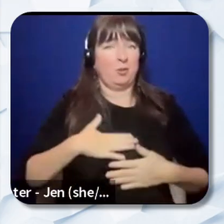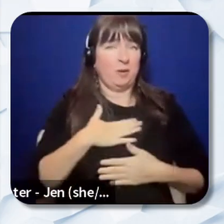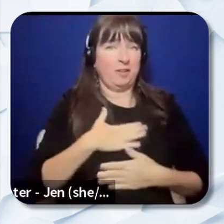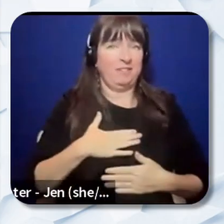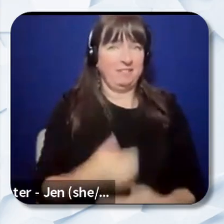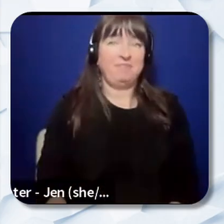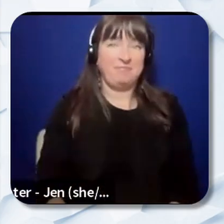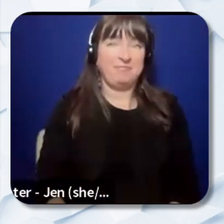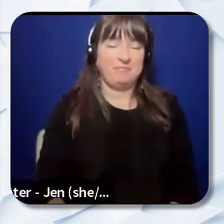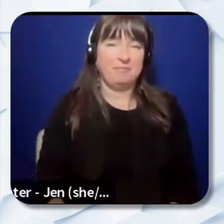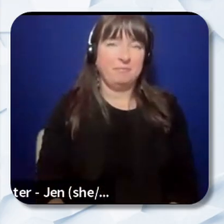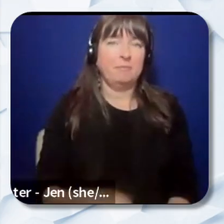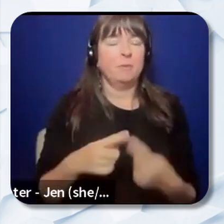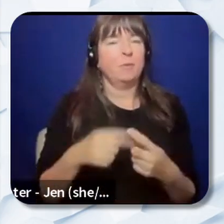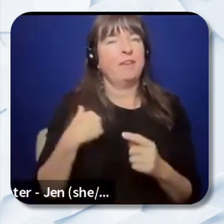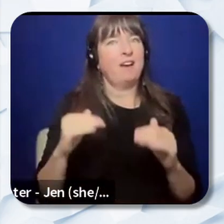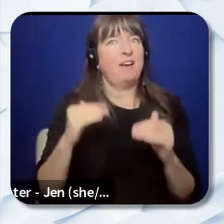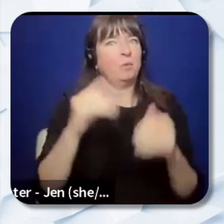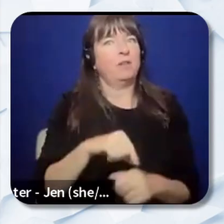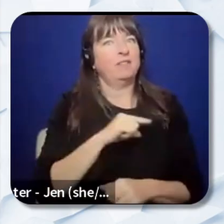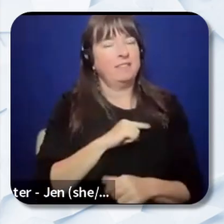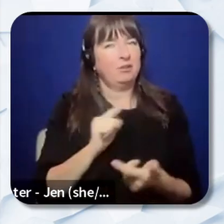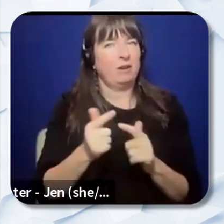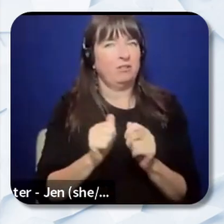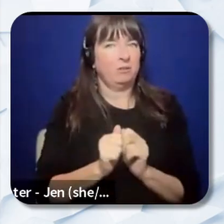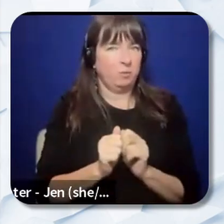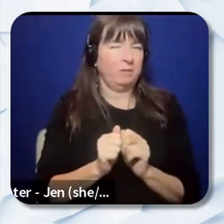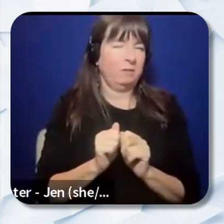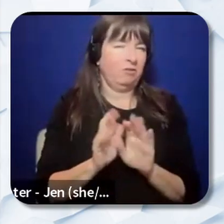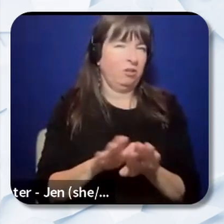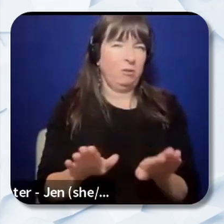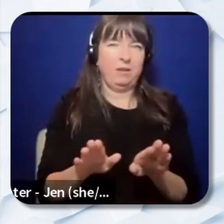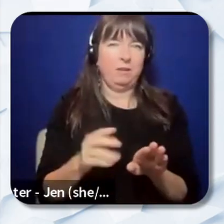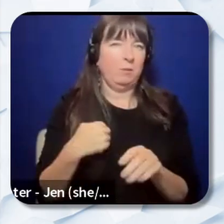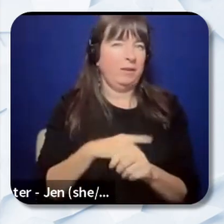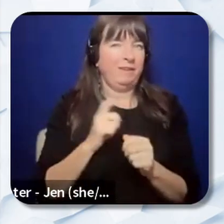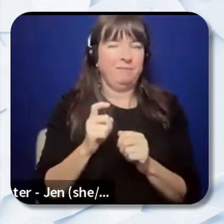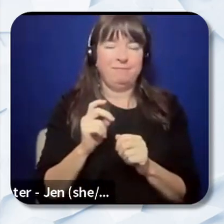able to have those high quality interactions with children we just automatically create a nurturing